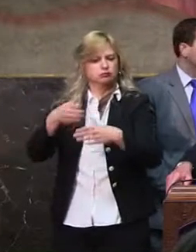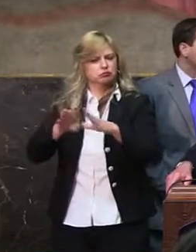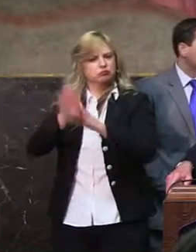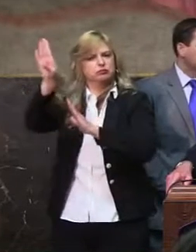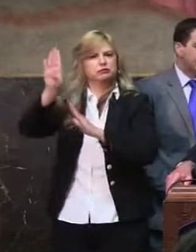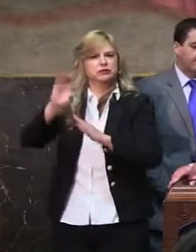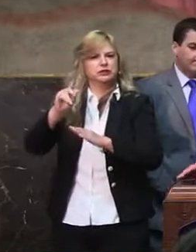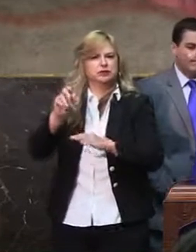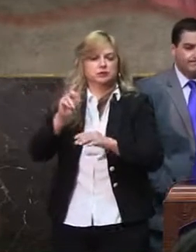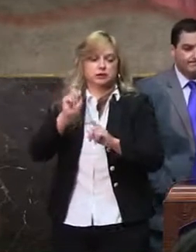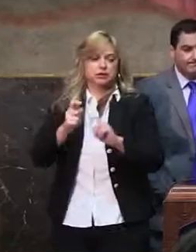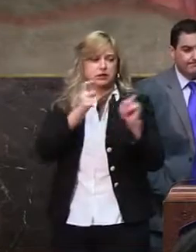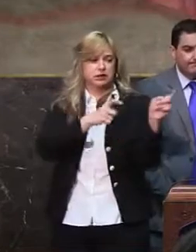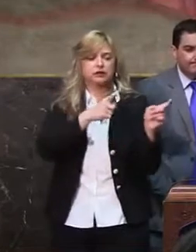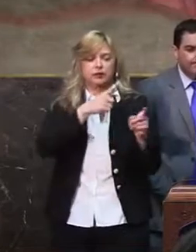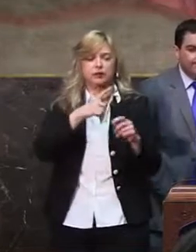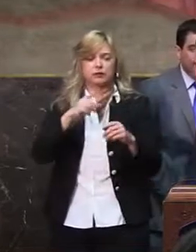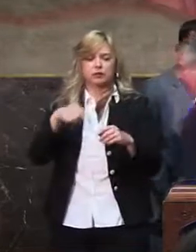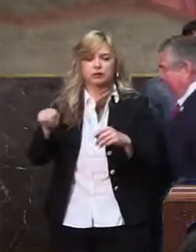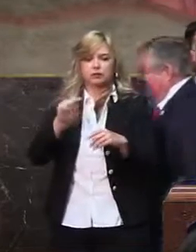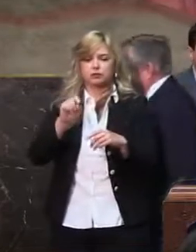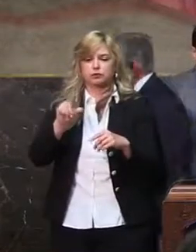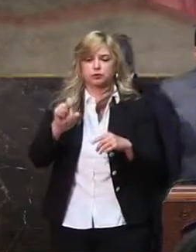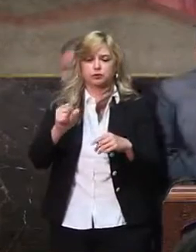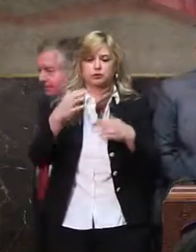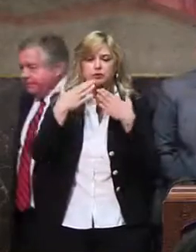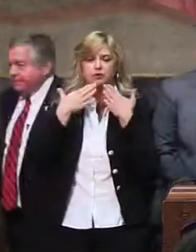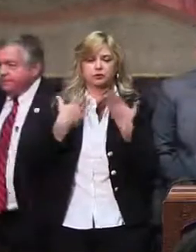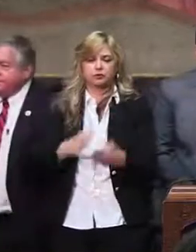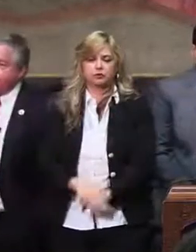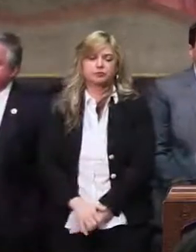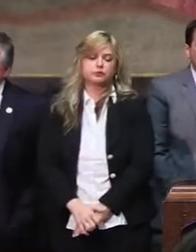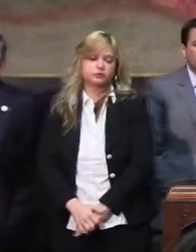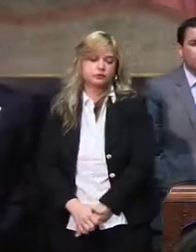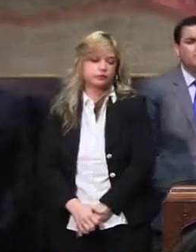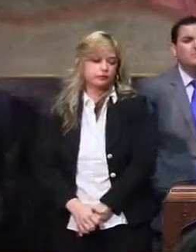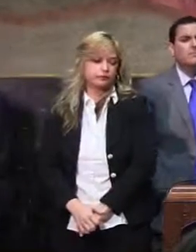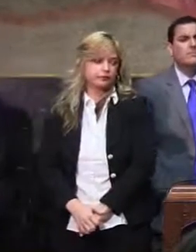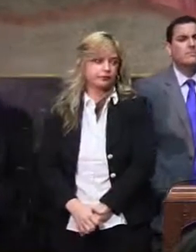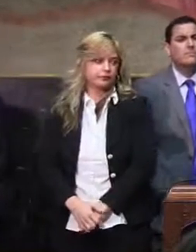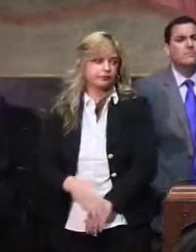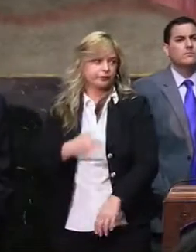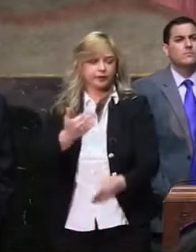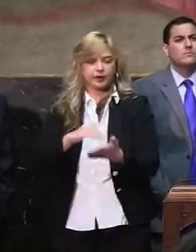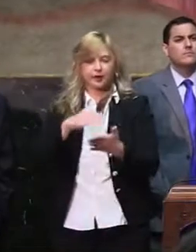thank you again. Thank You governor, good